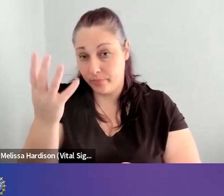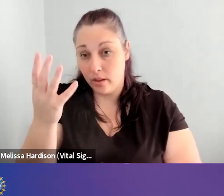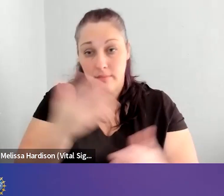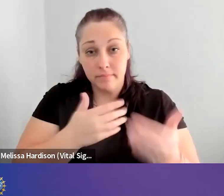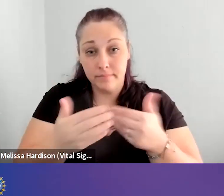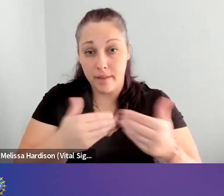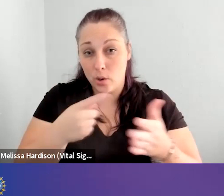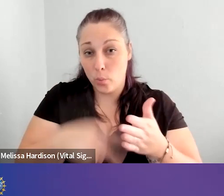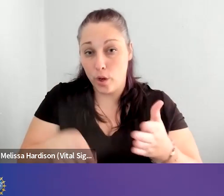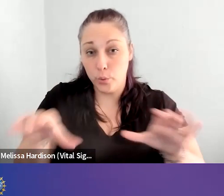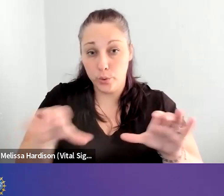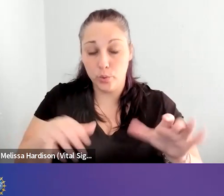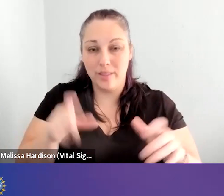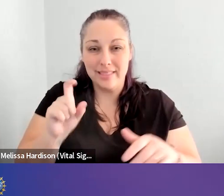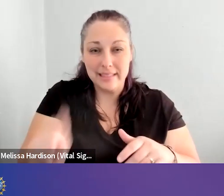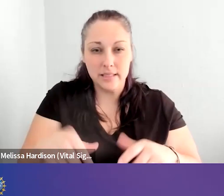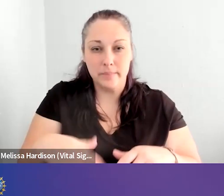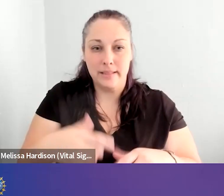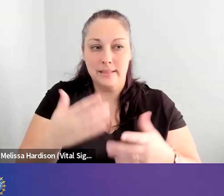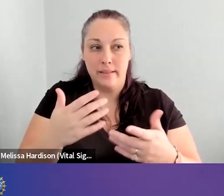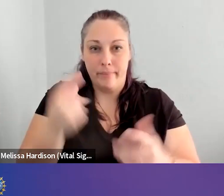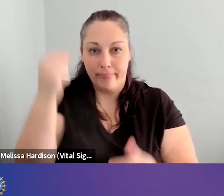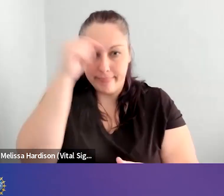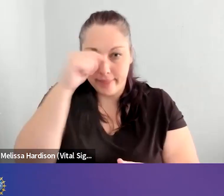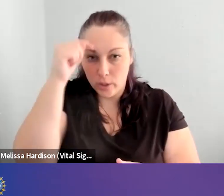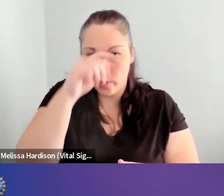or some practical justification for why you're choosing what you're doing.